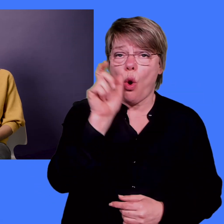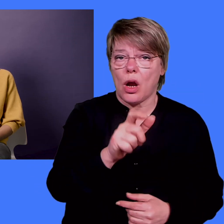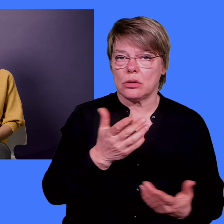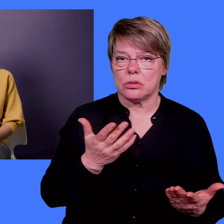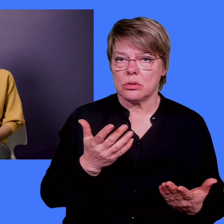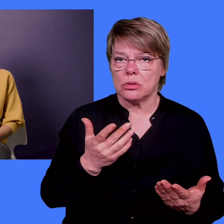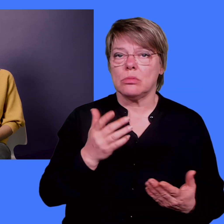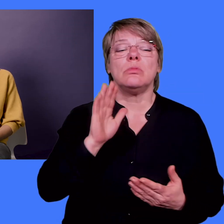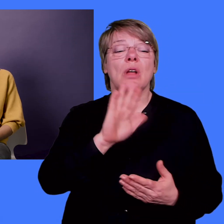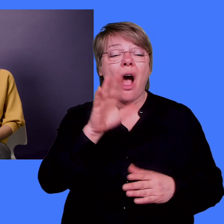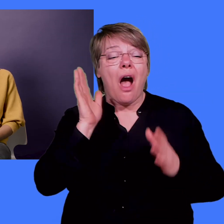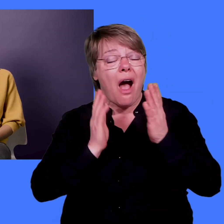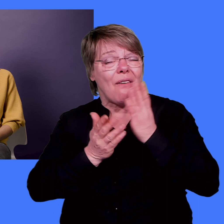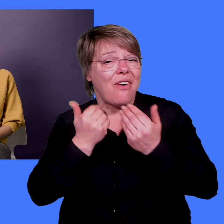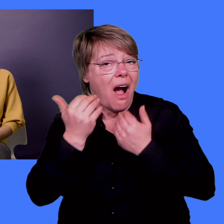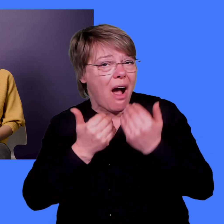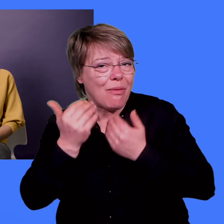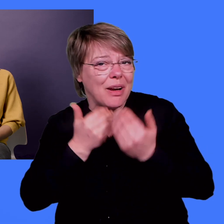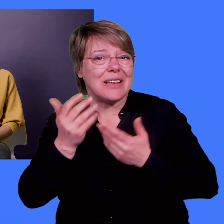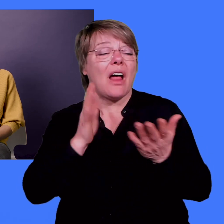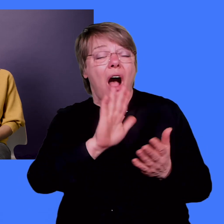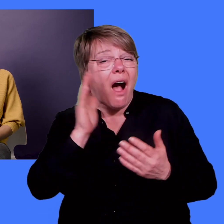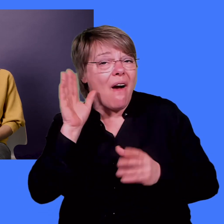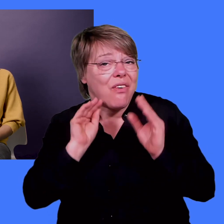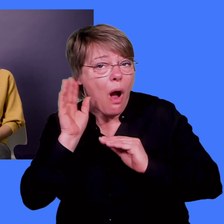respect and perceive these experiences and stories